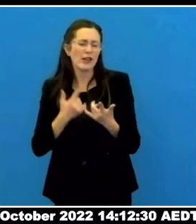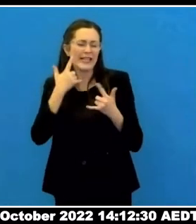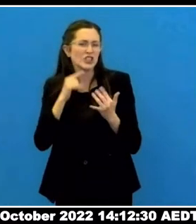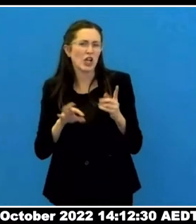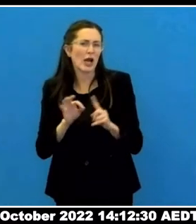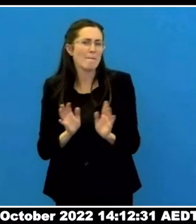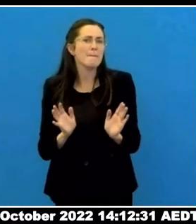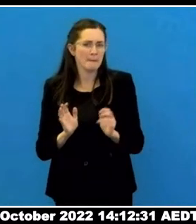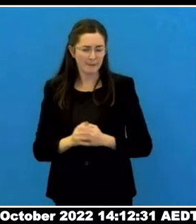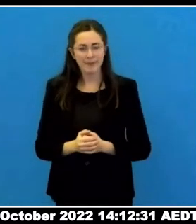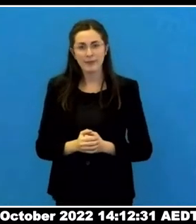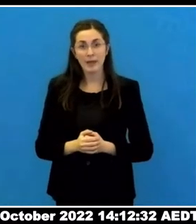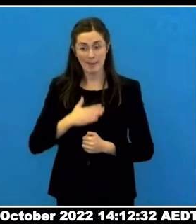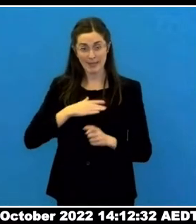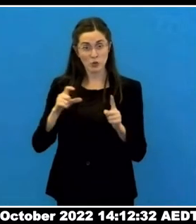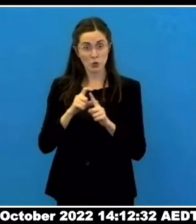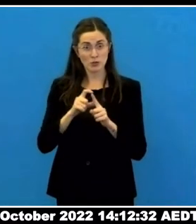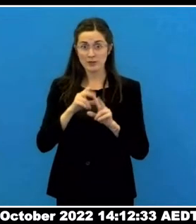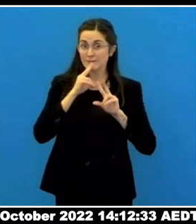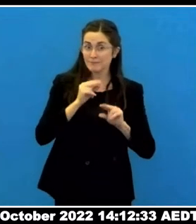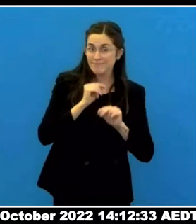My daughter can't speak or hear.